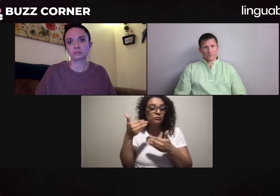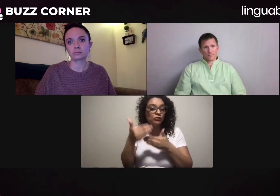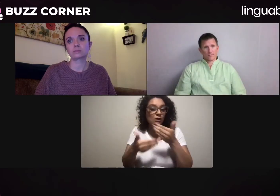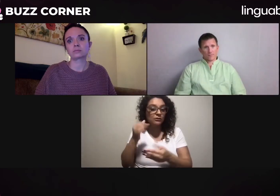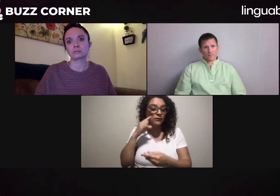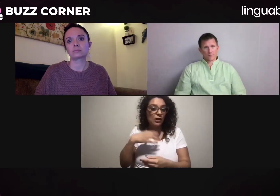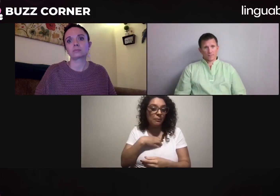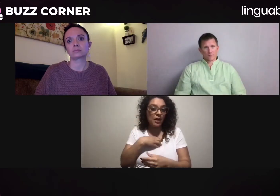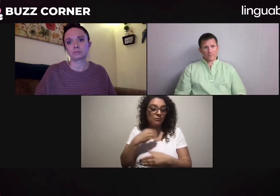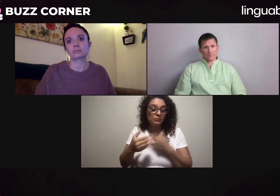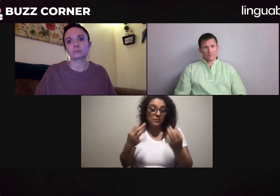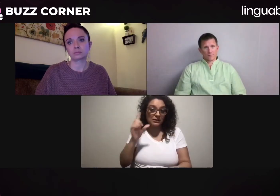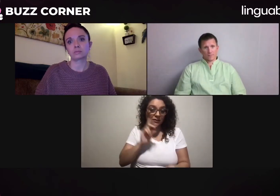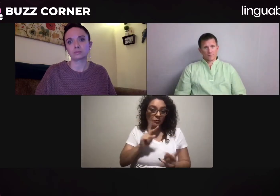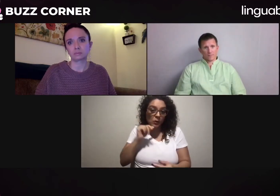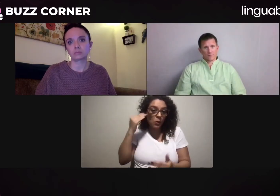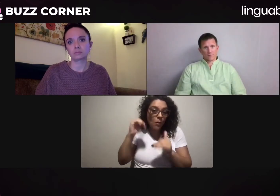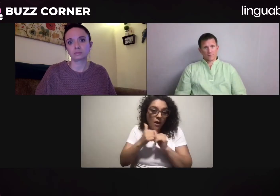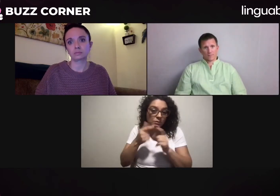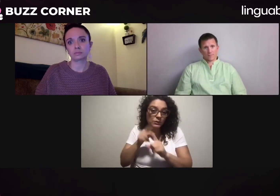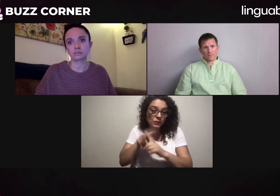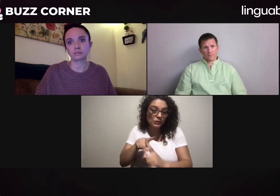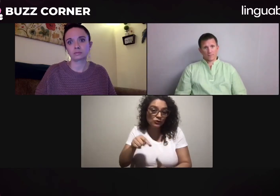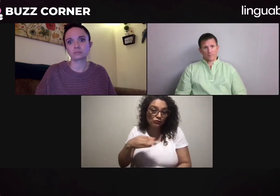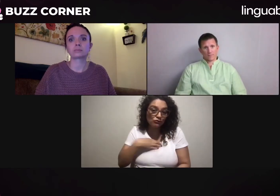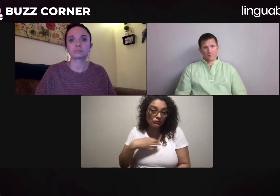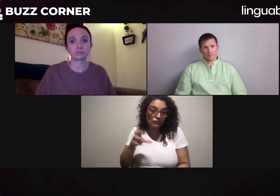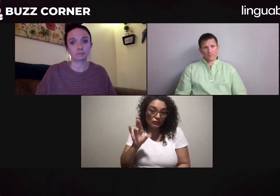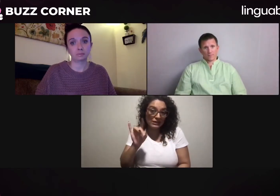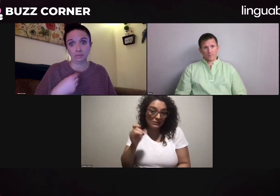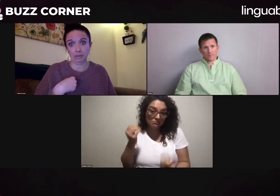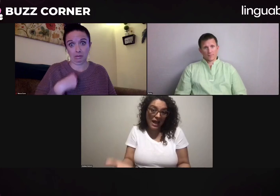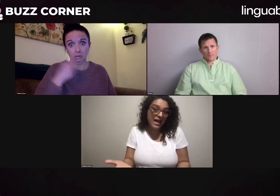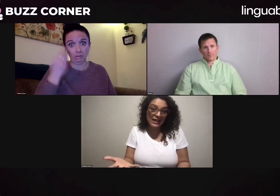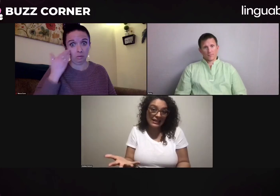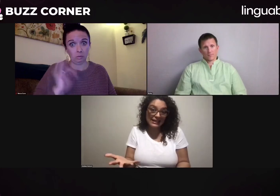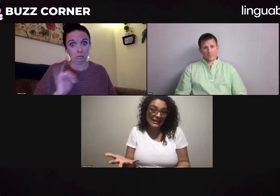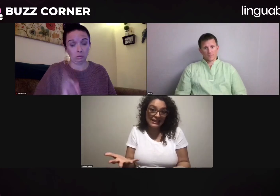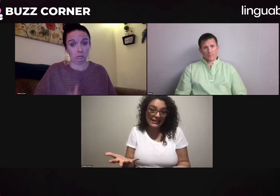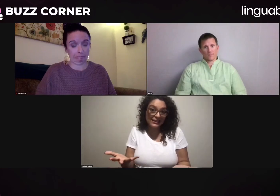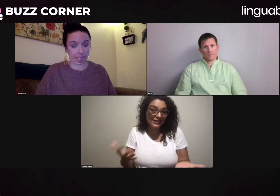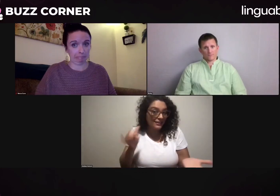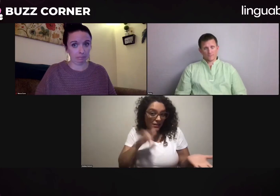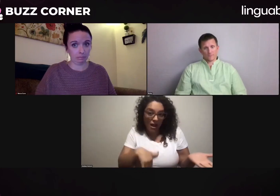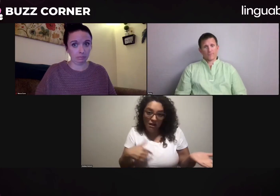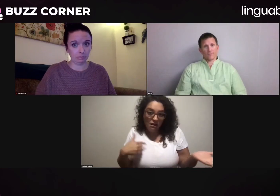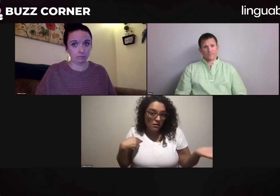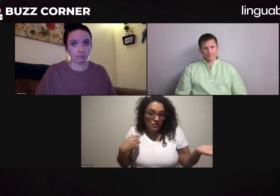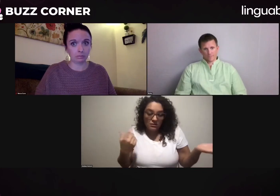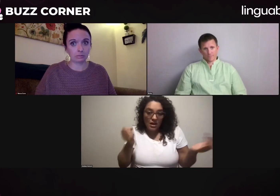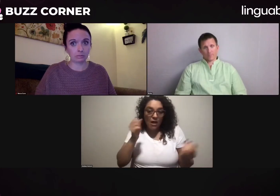They have a much more direct process in terms of filing, I don't know. And many Deaf people don't know.